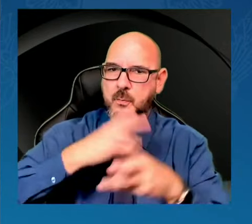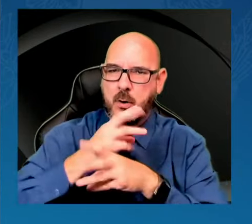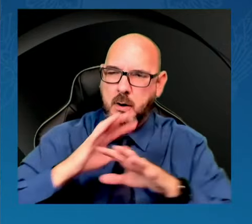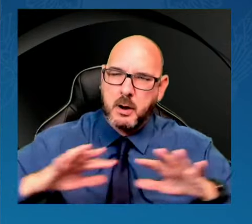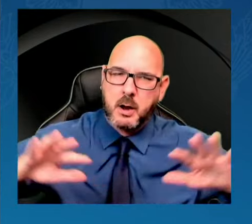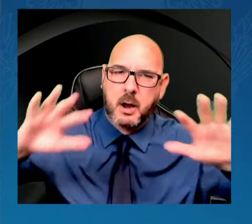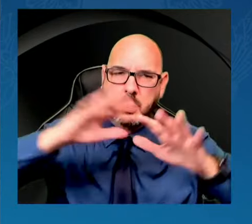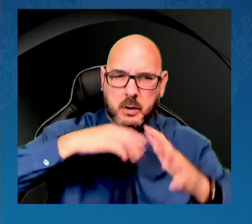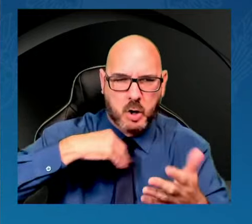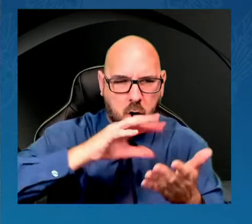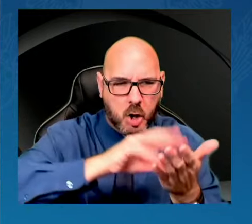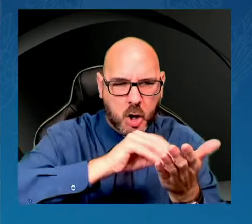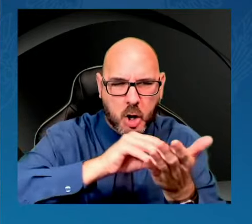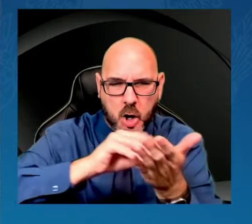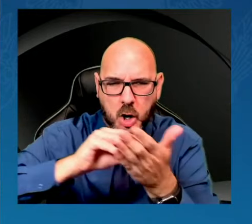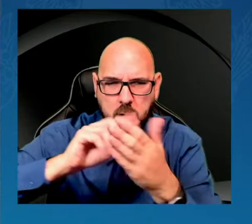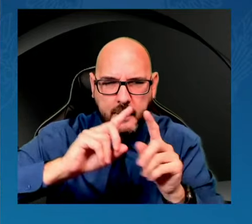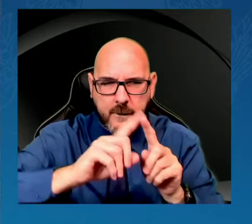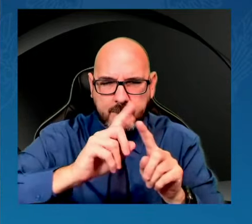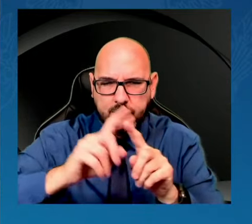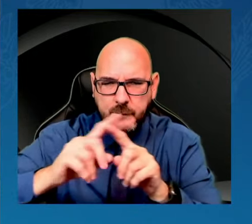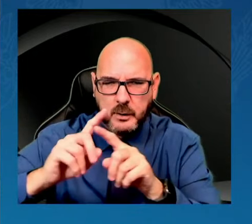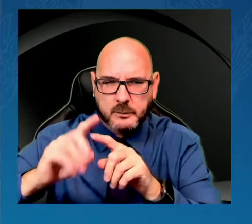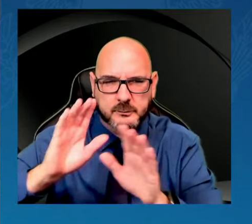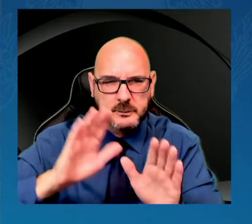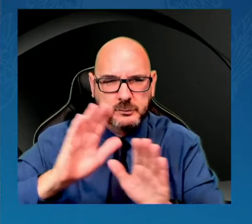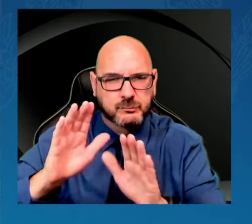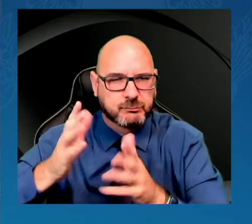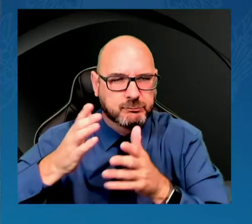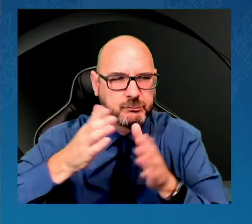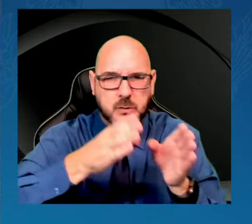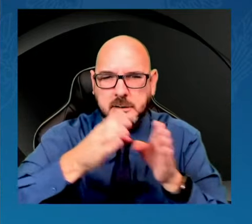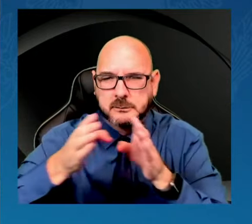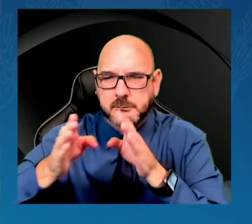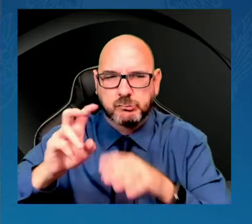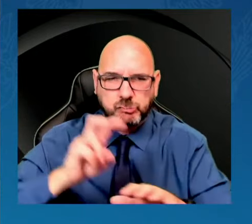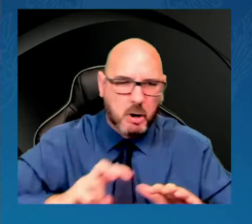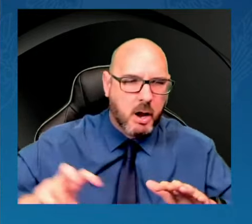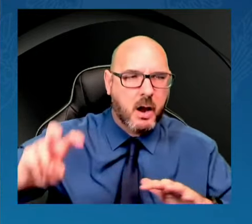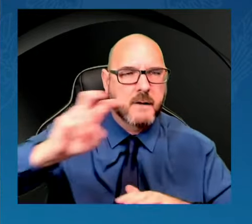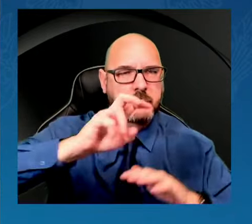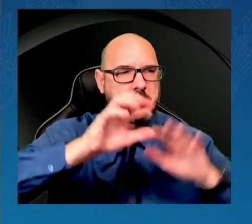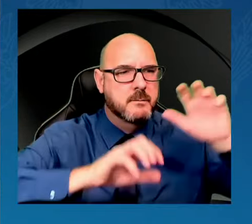And when you travel for climbing, you're living with -- with -- you're camping, often.